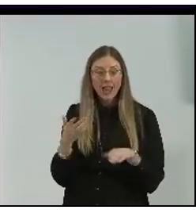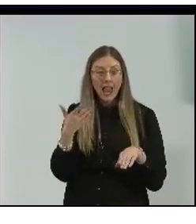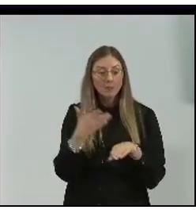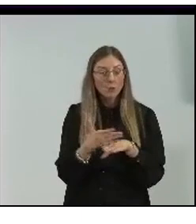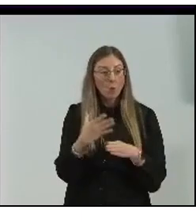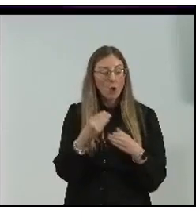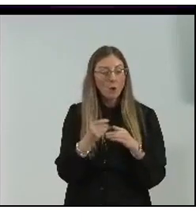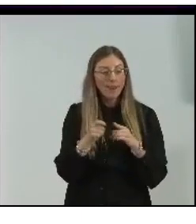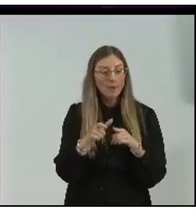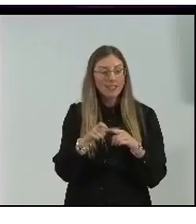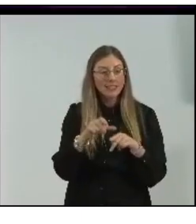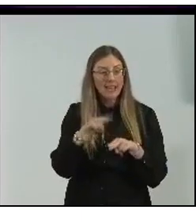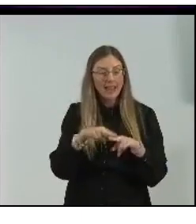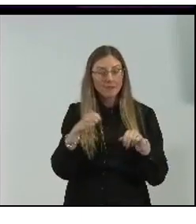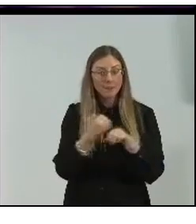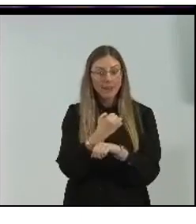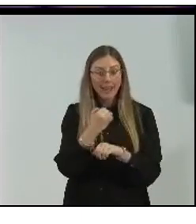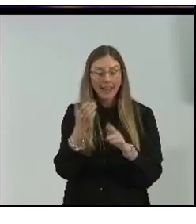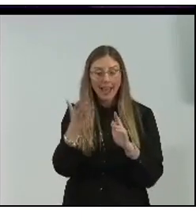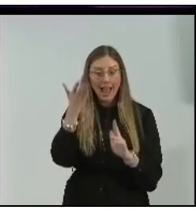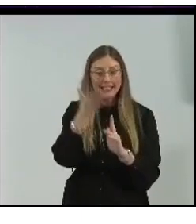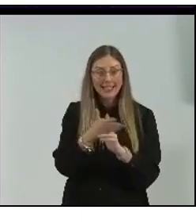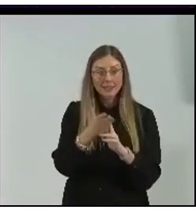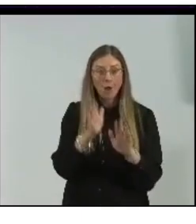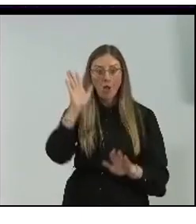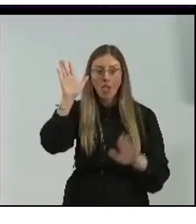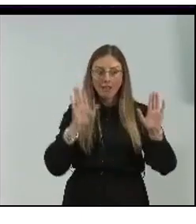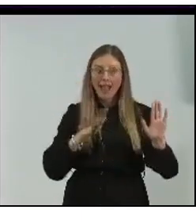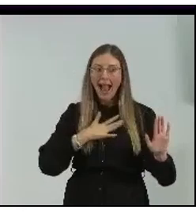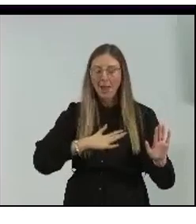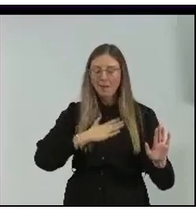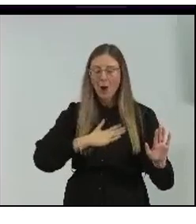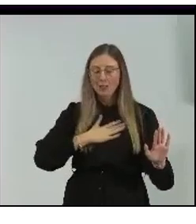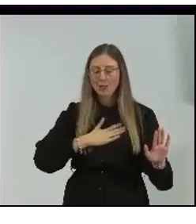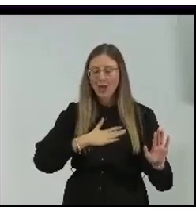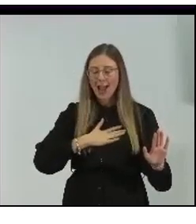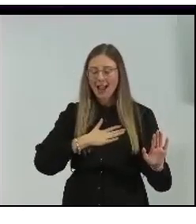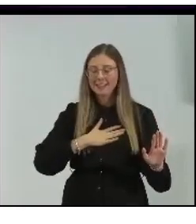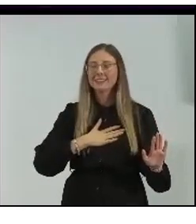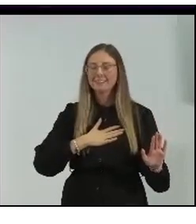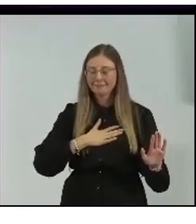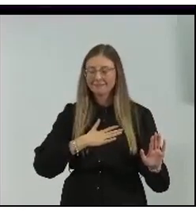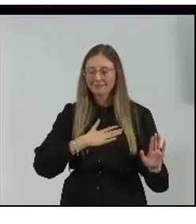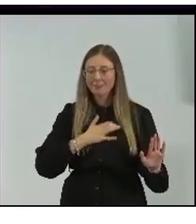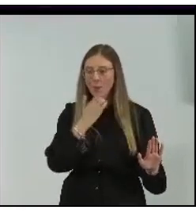accessible and see a show of hands-on behalf of the community, I apologise first of all.